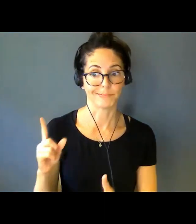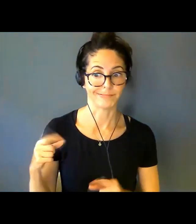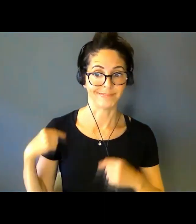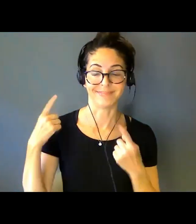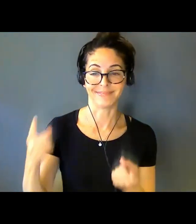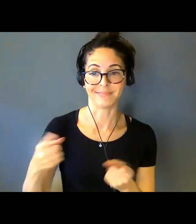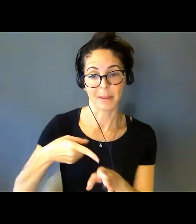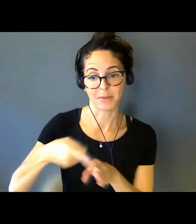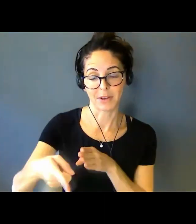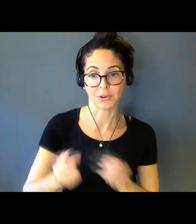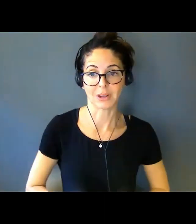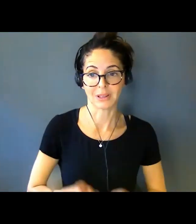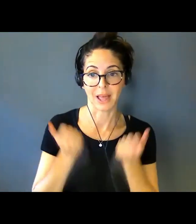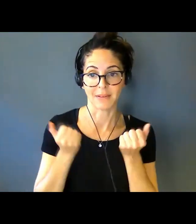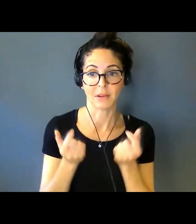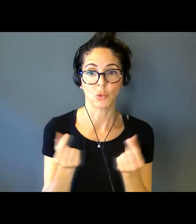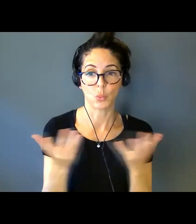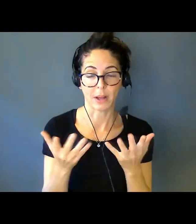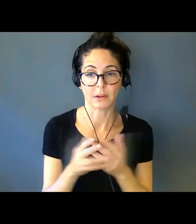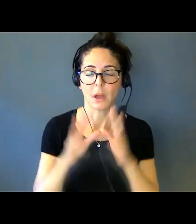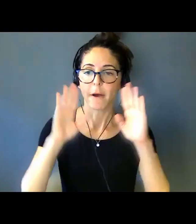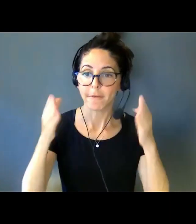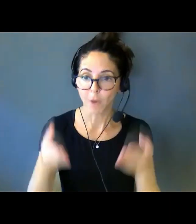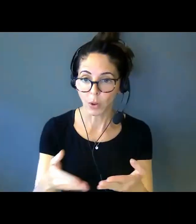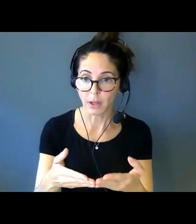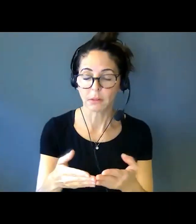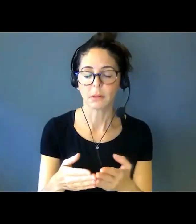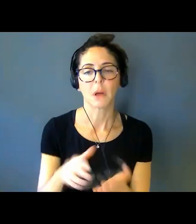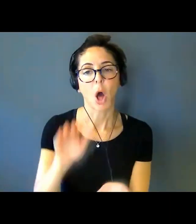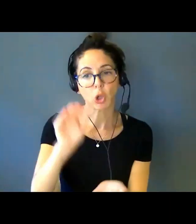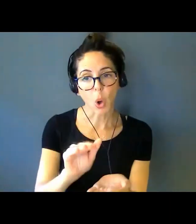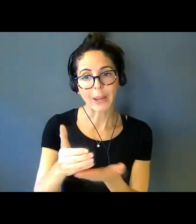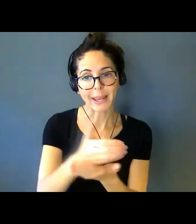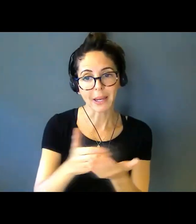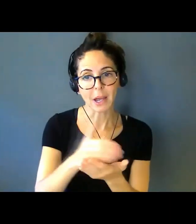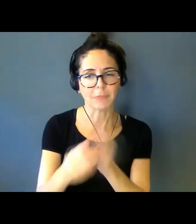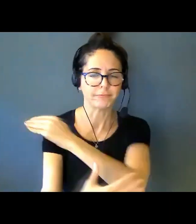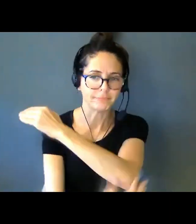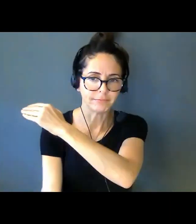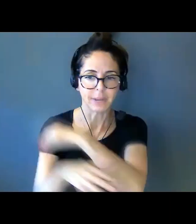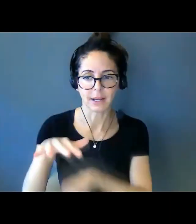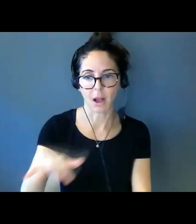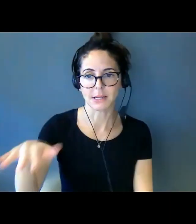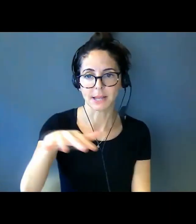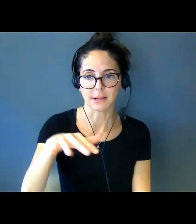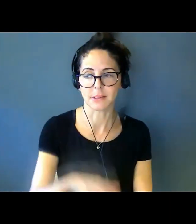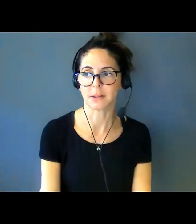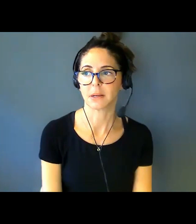work with, in a lower income setting. And trying to understand the importance when you do this,